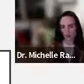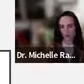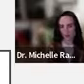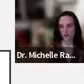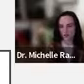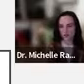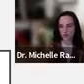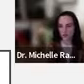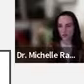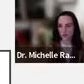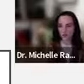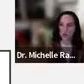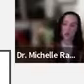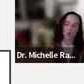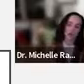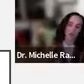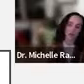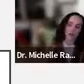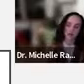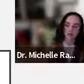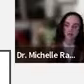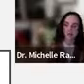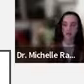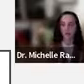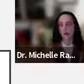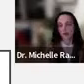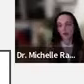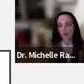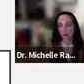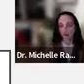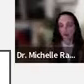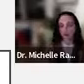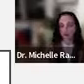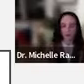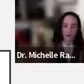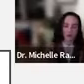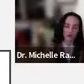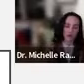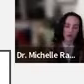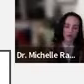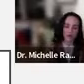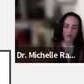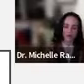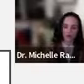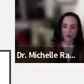forward. So this is kind of So this is kind of like where we're at. We have new variants developing, we have in life developing, we have NYSE, we